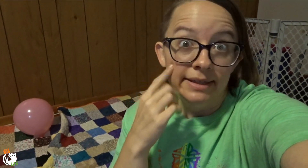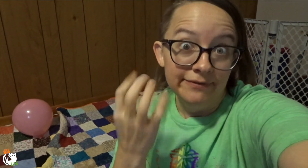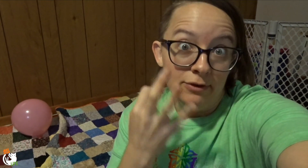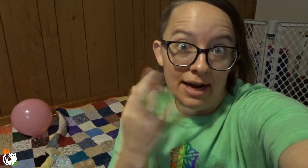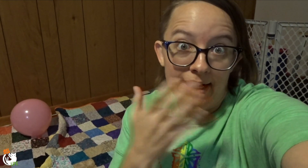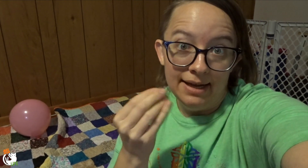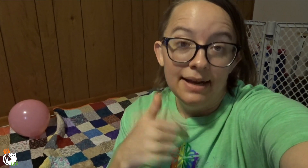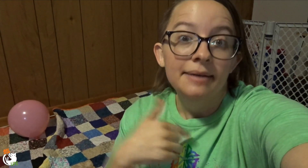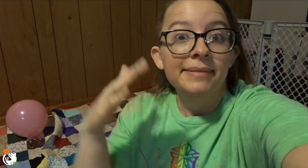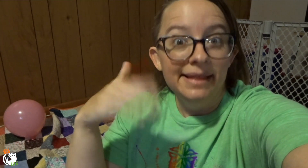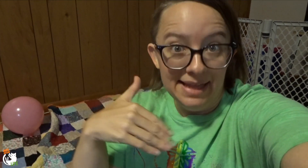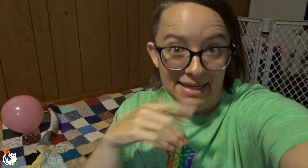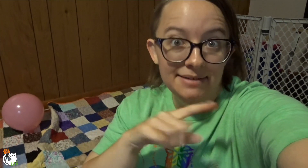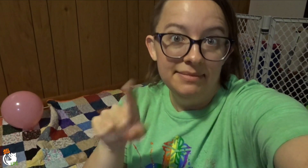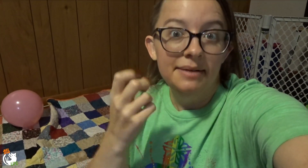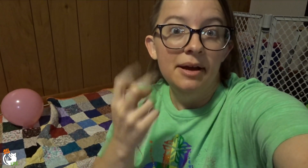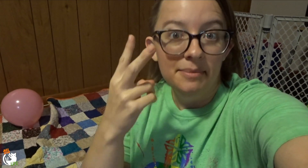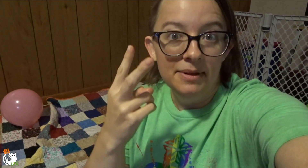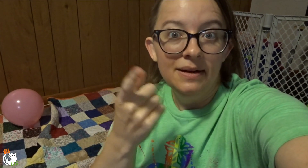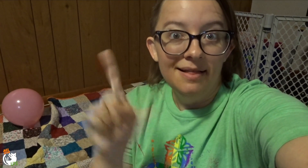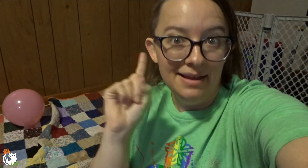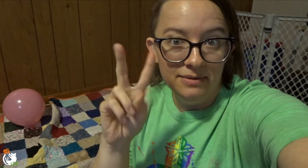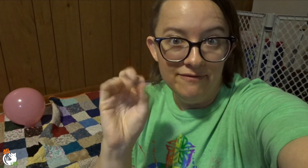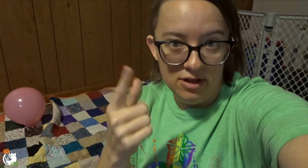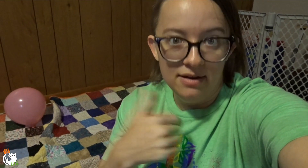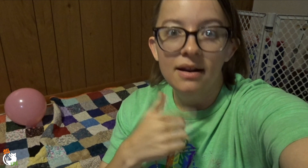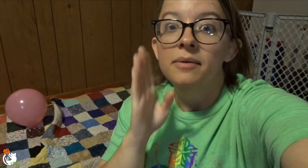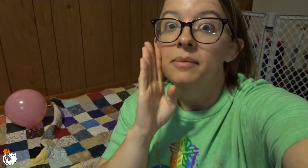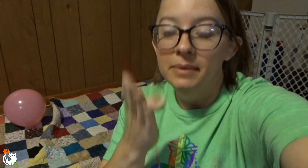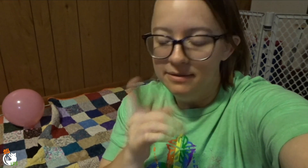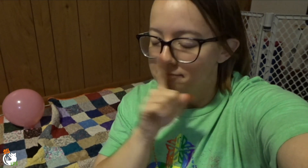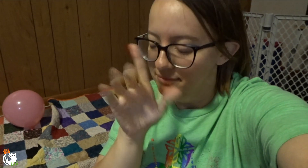and I'm uploading... it's Friday. I'm late and I'm just uploading last weeks vlog.